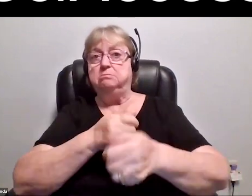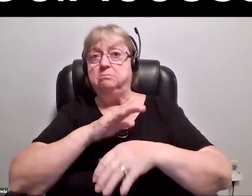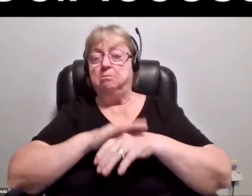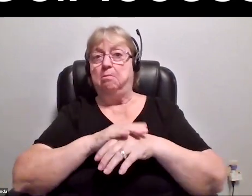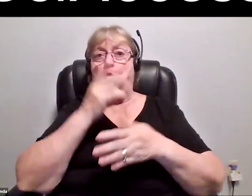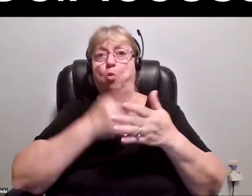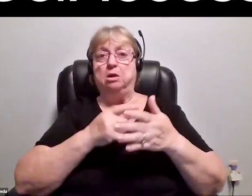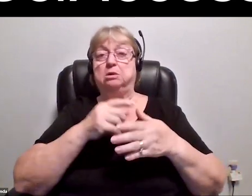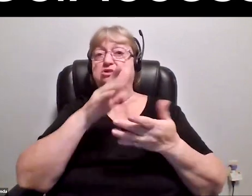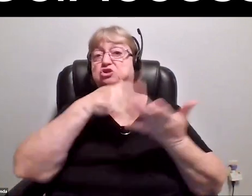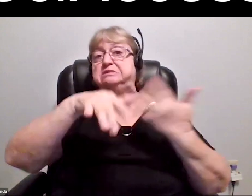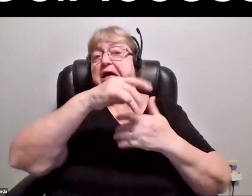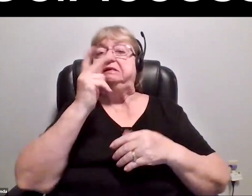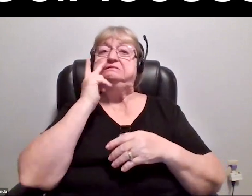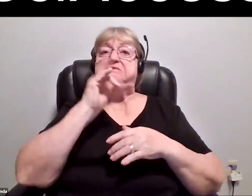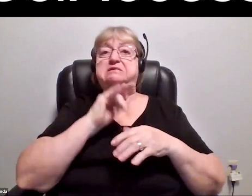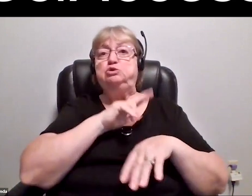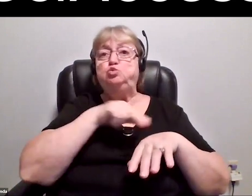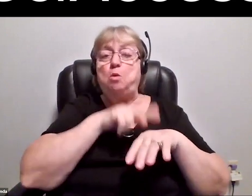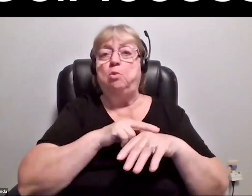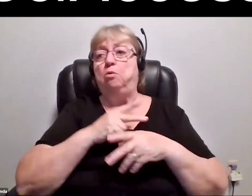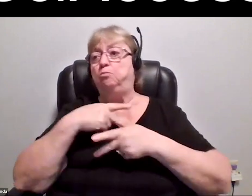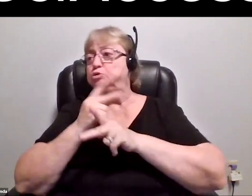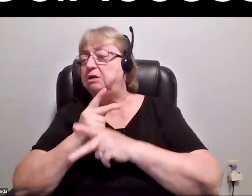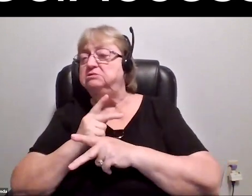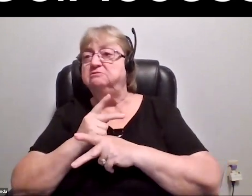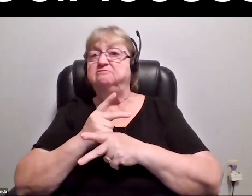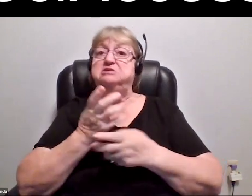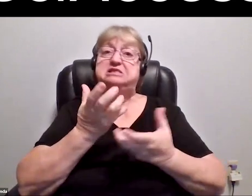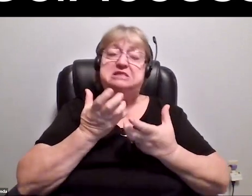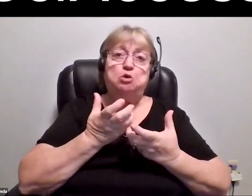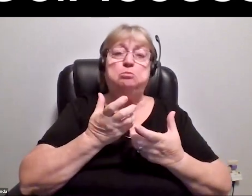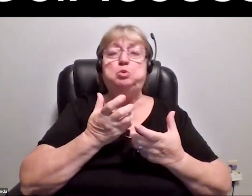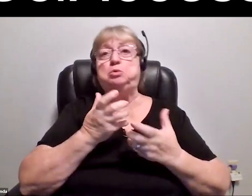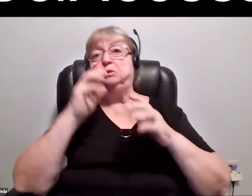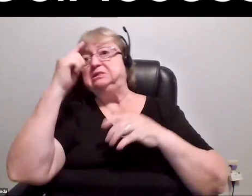productivity, desirability, intelligence, excellence, and fitness.